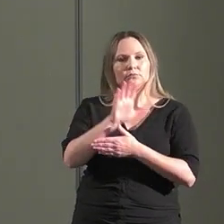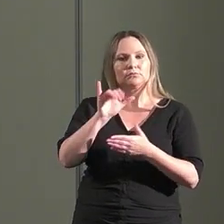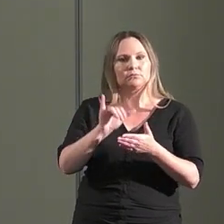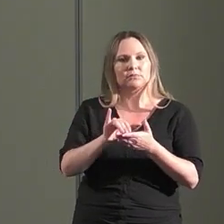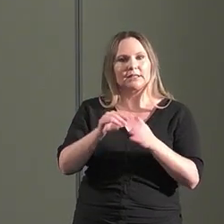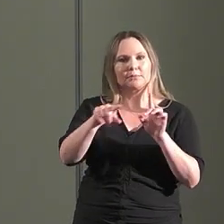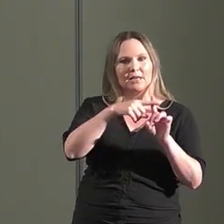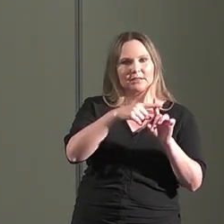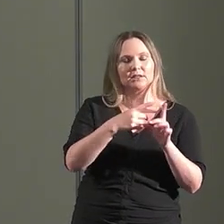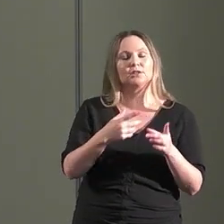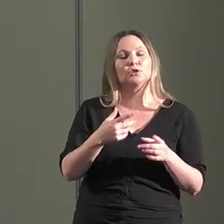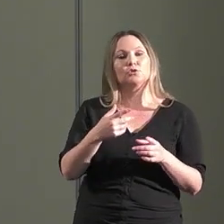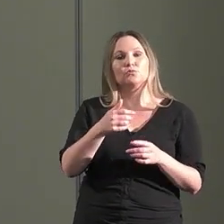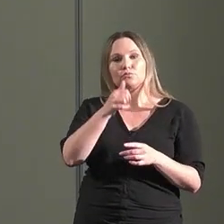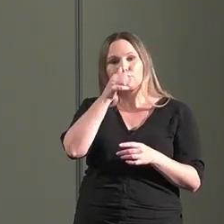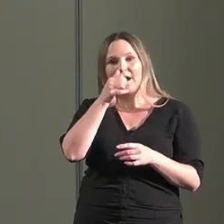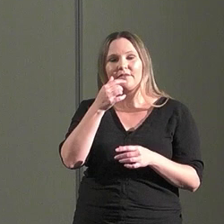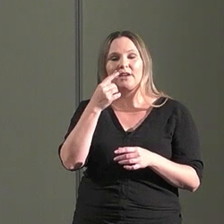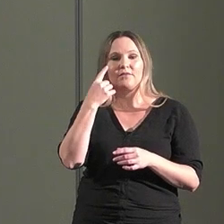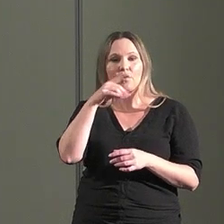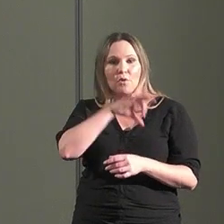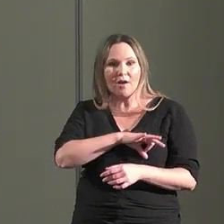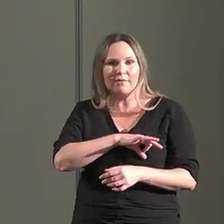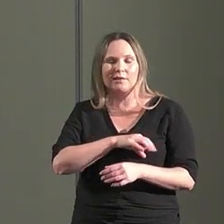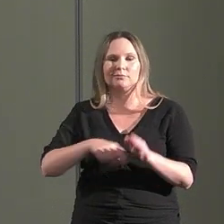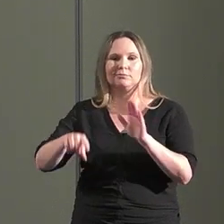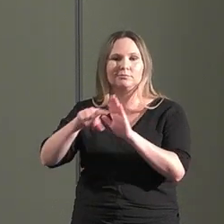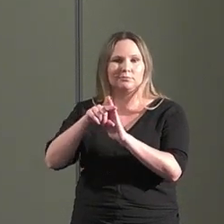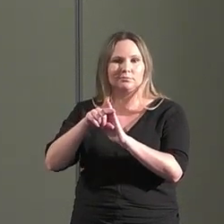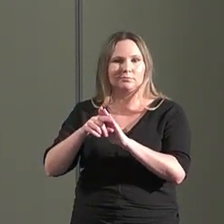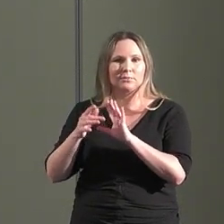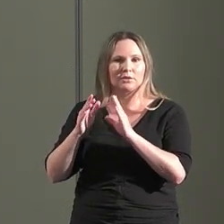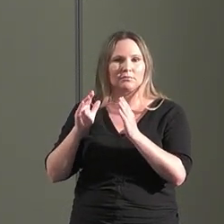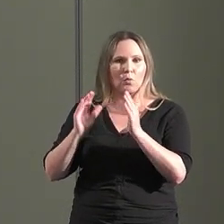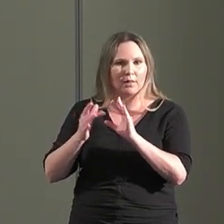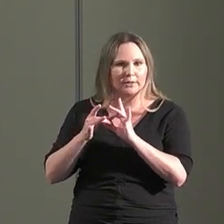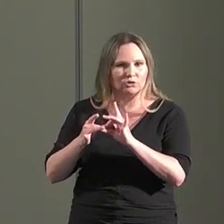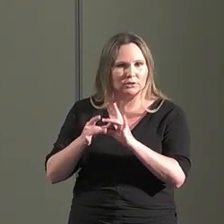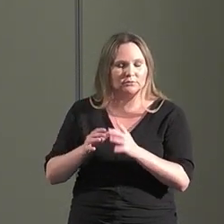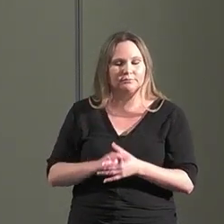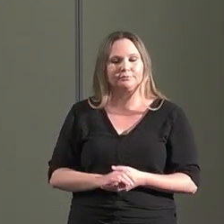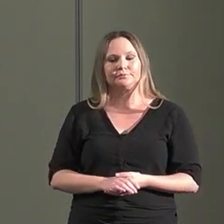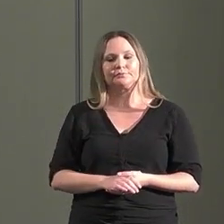Private for-profit is negative correlation.